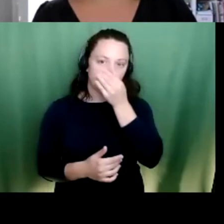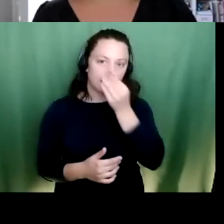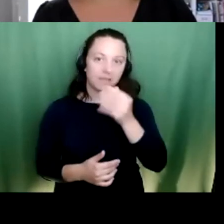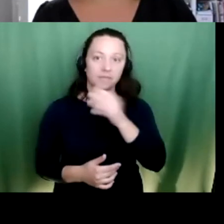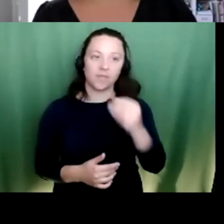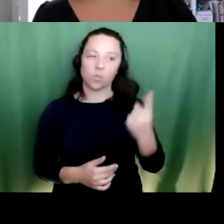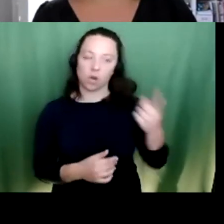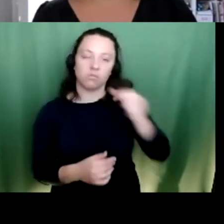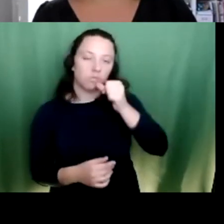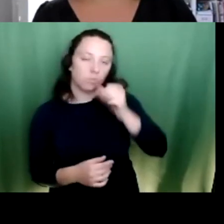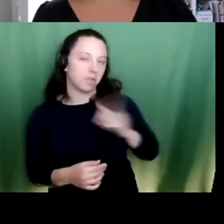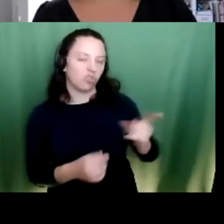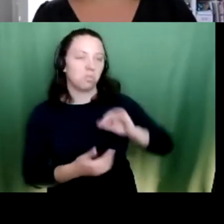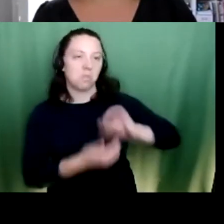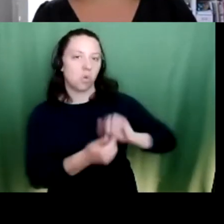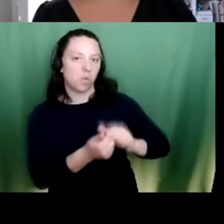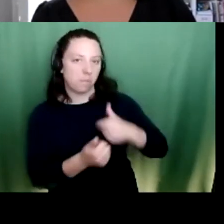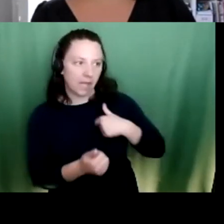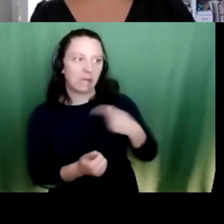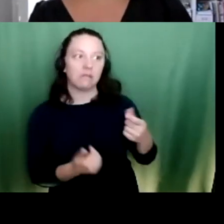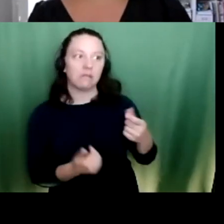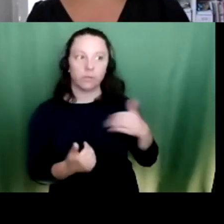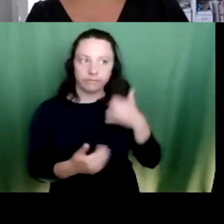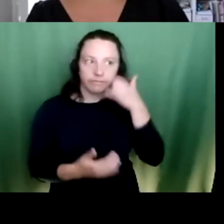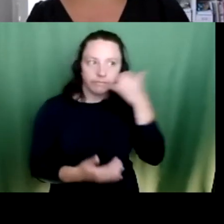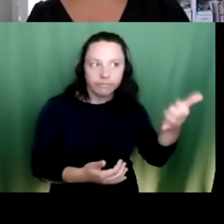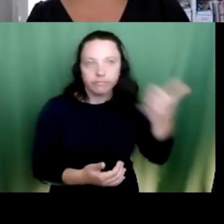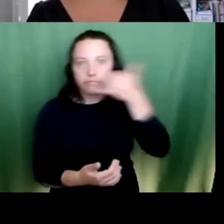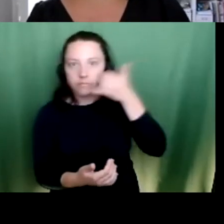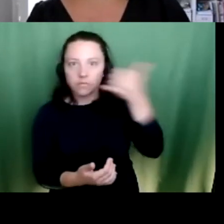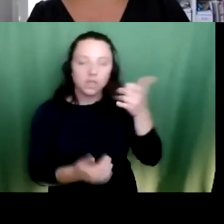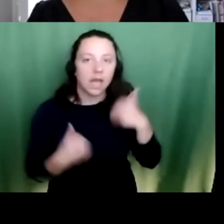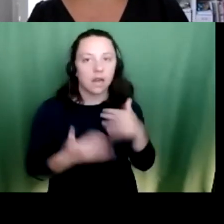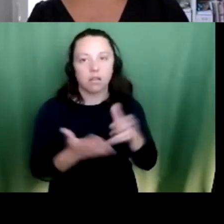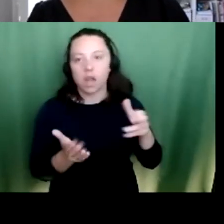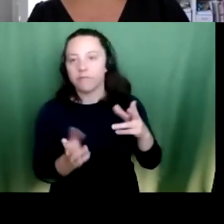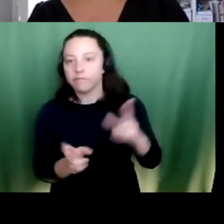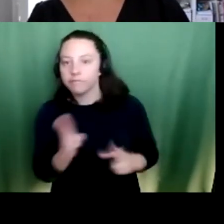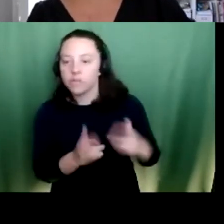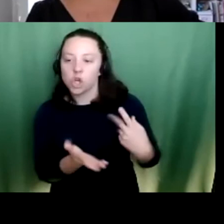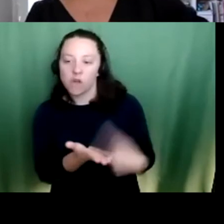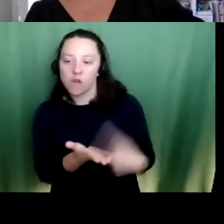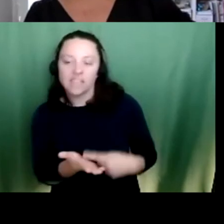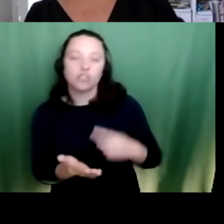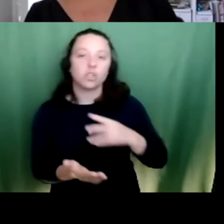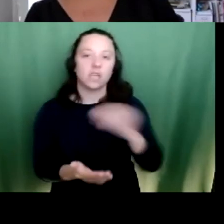and we drafted questions about what we want to know, how would we measure what a successful